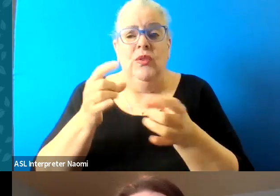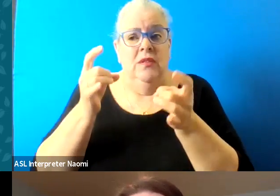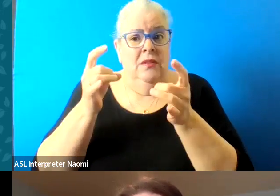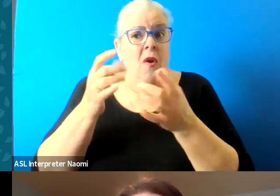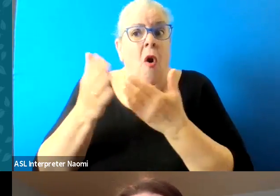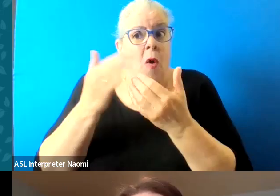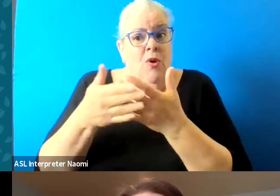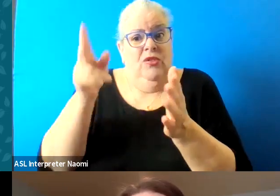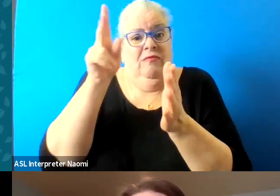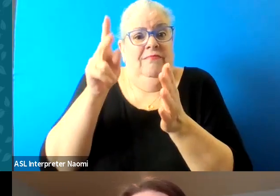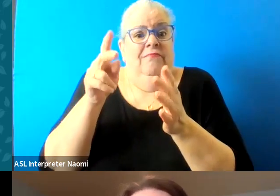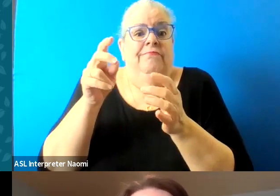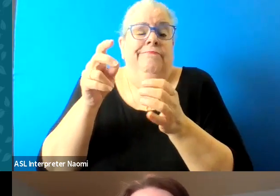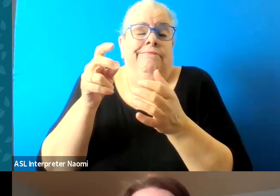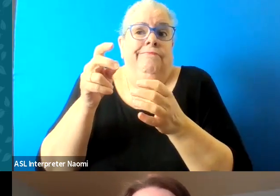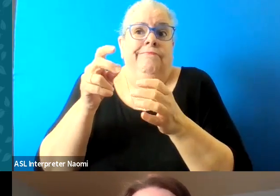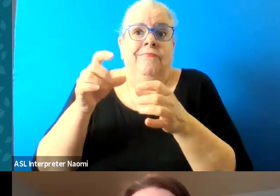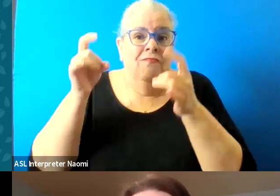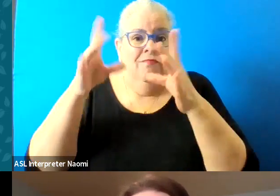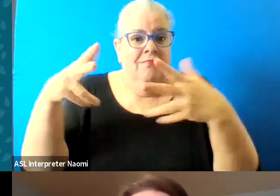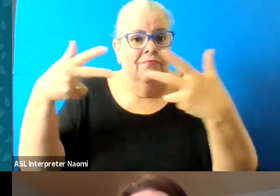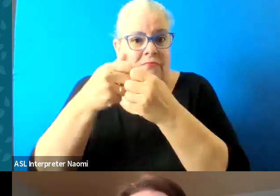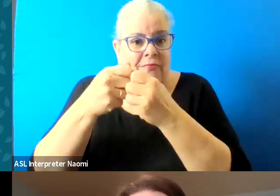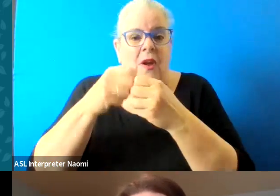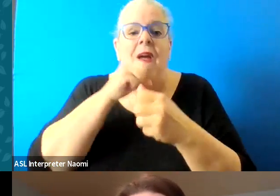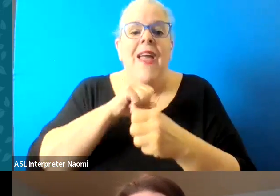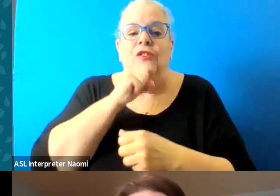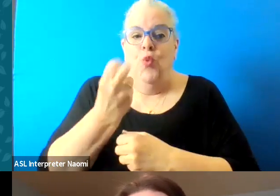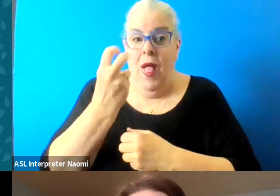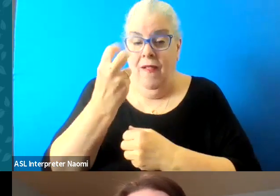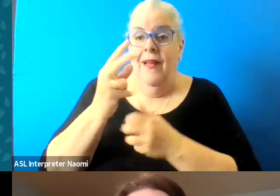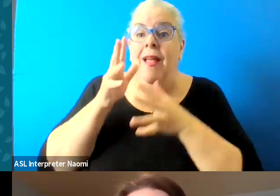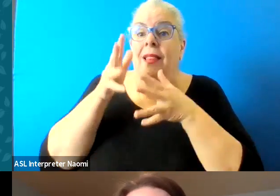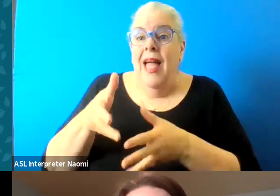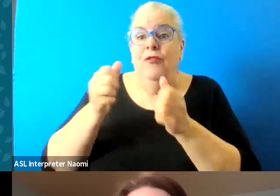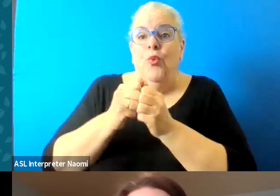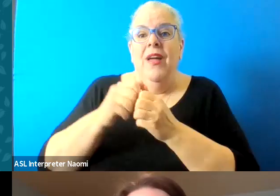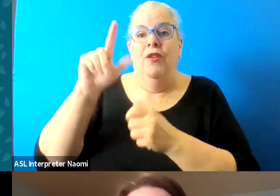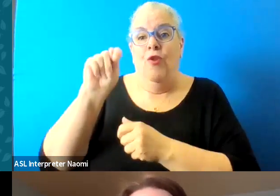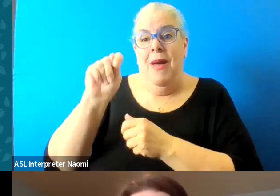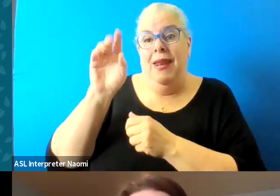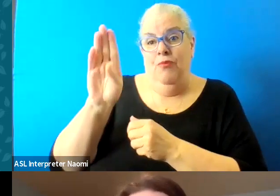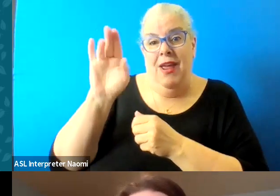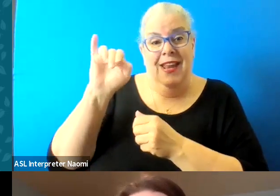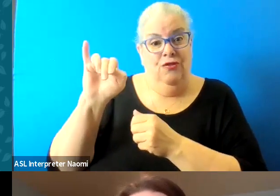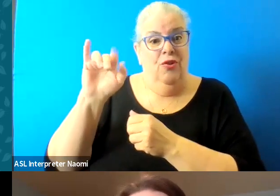which left me with traumatic brain injury which I had to deal with for about 10 years of my life.